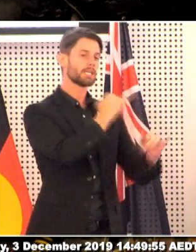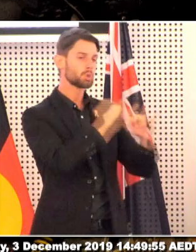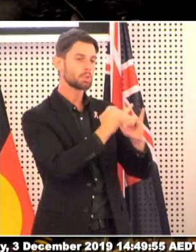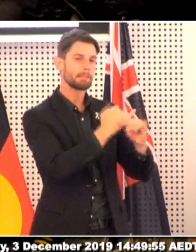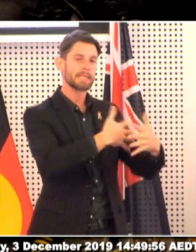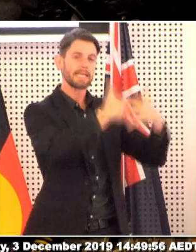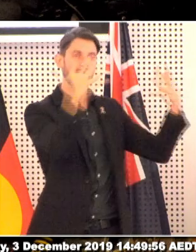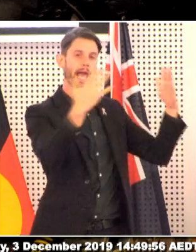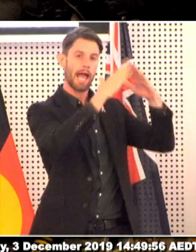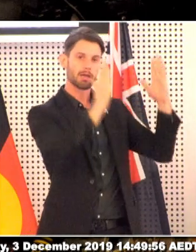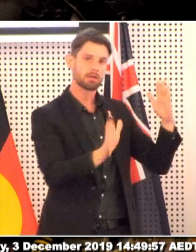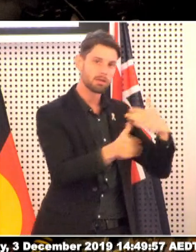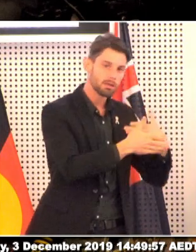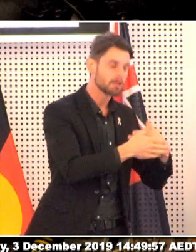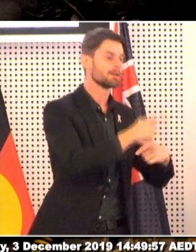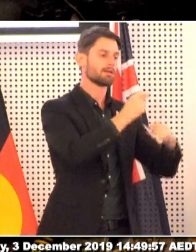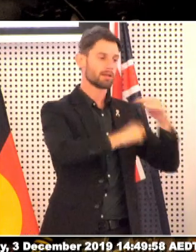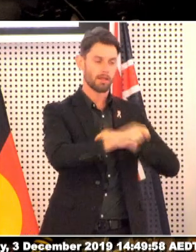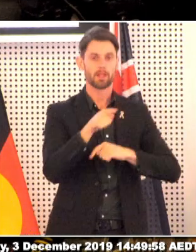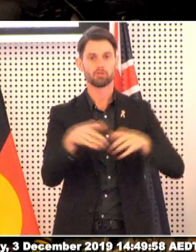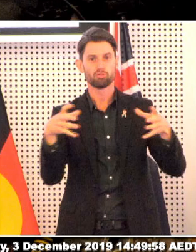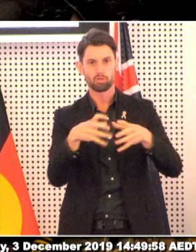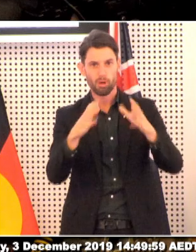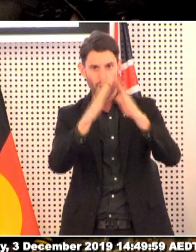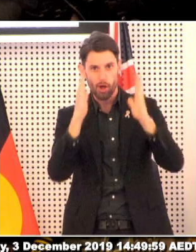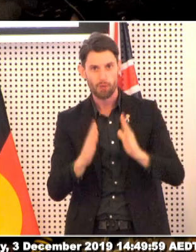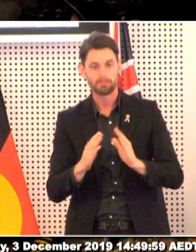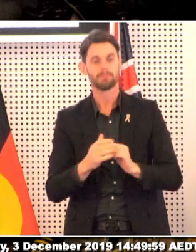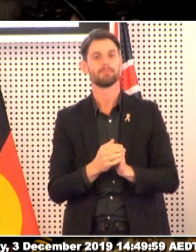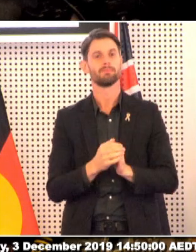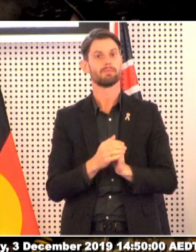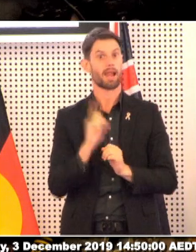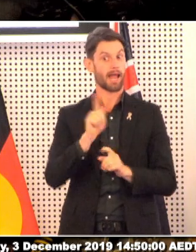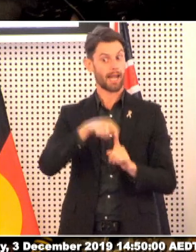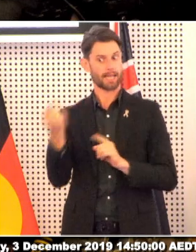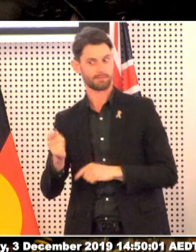And we’ve also heard some evidence today about the use of restraints and whether the